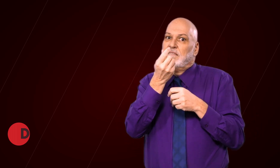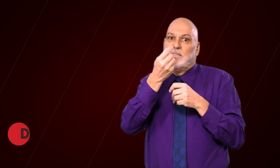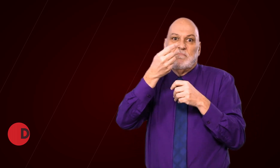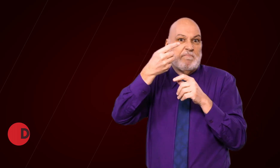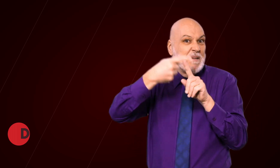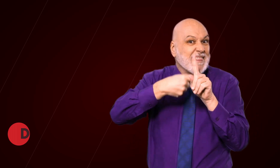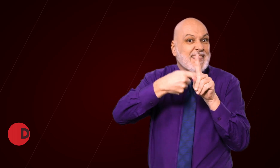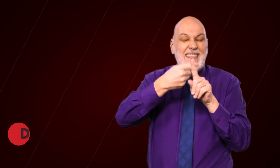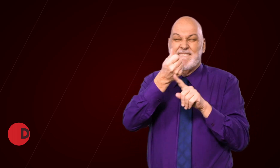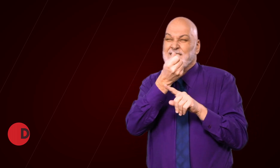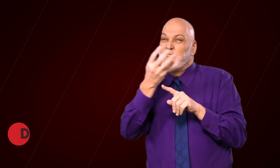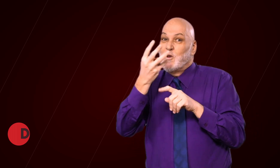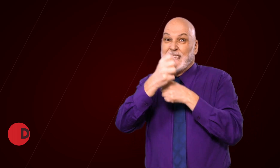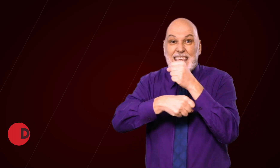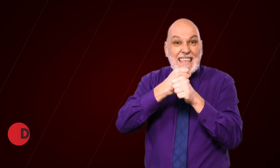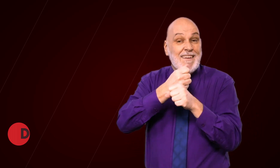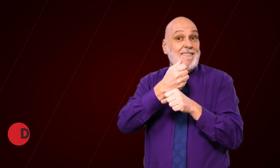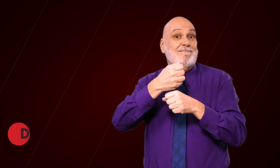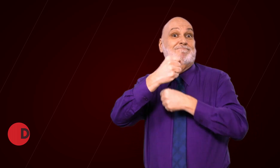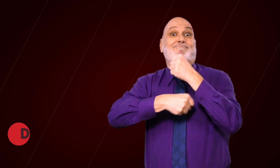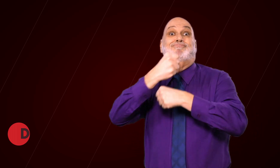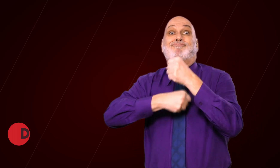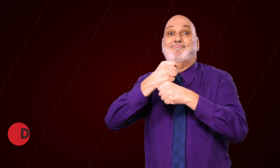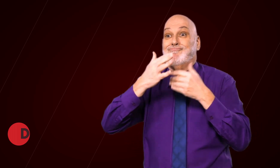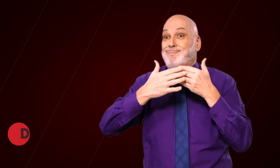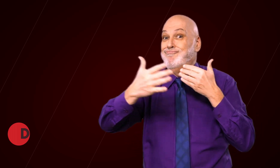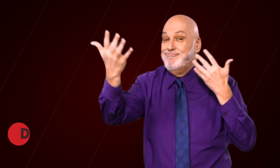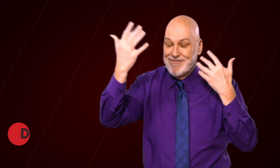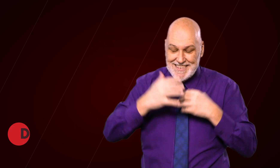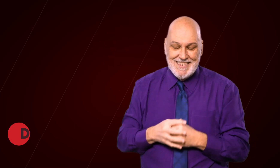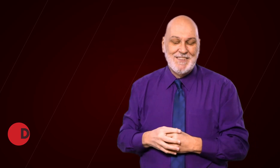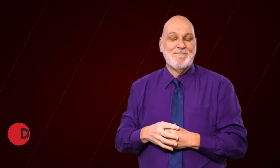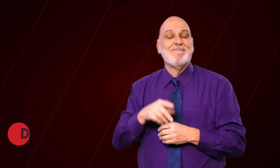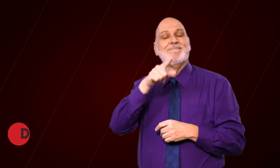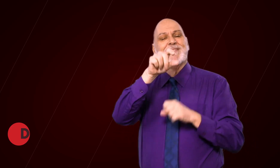Saskatchewan citizens.